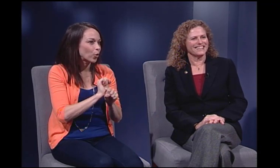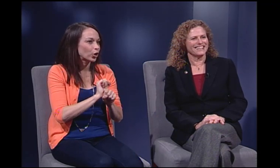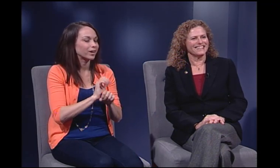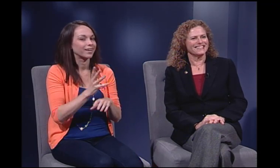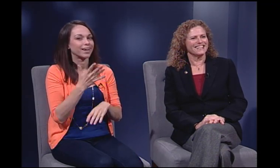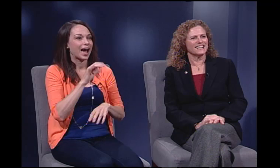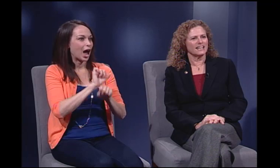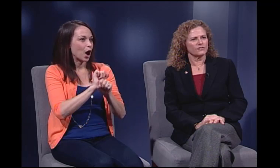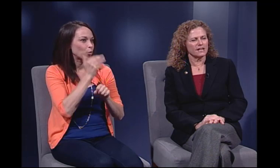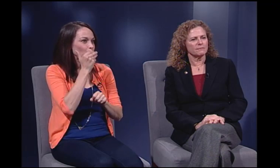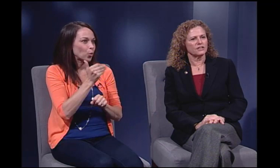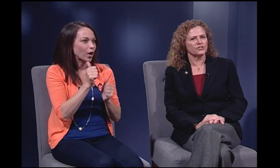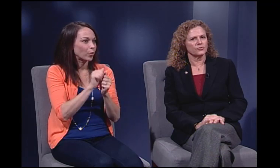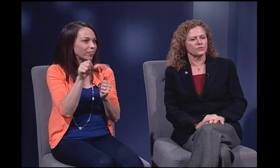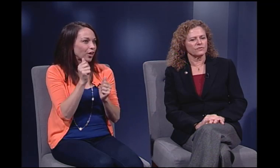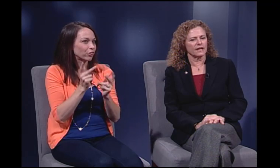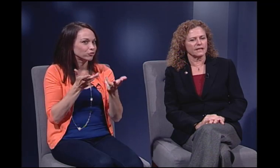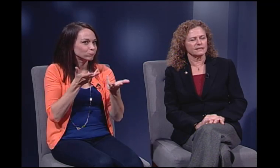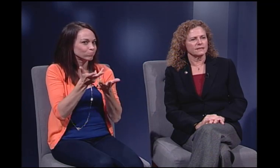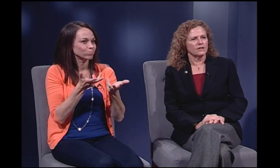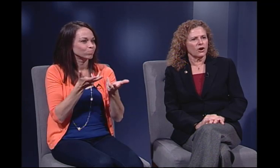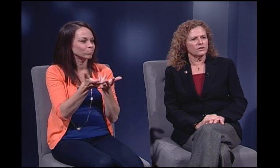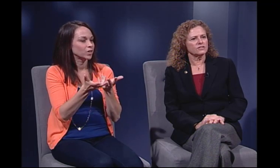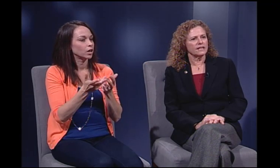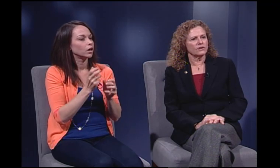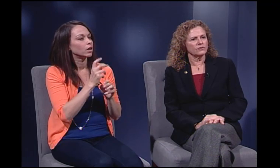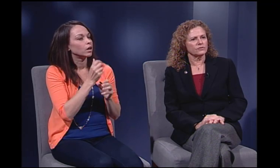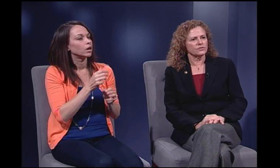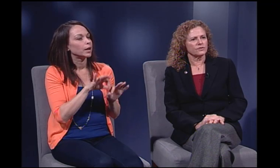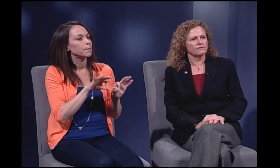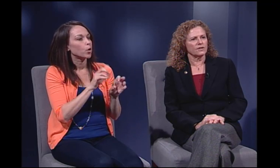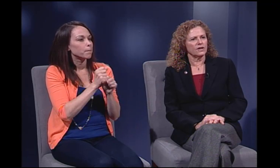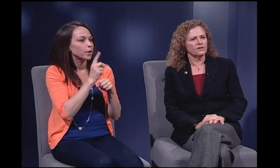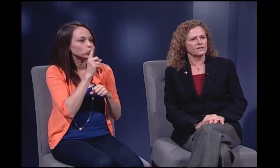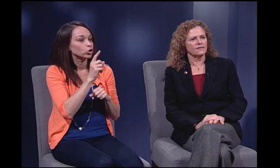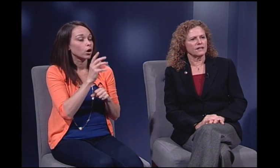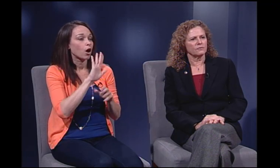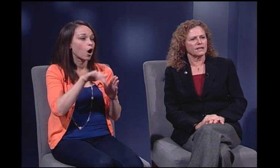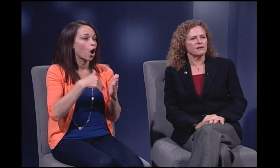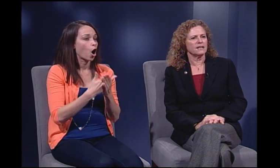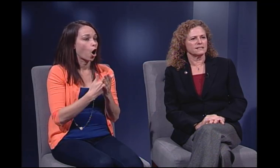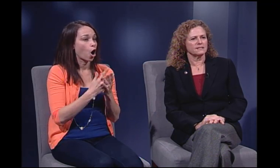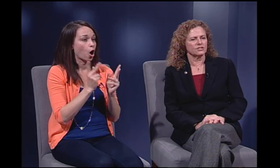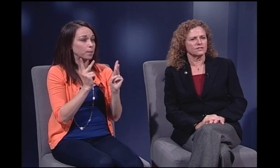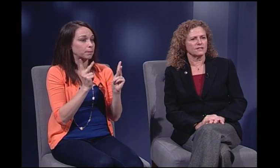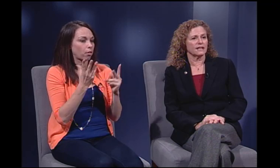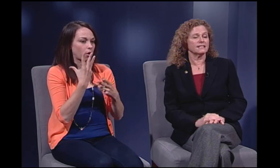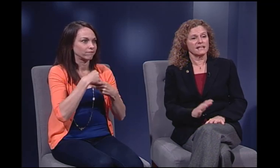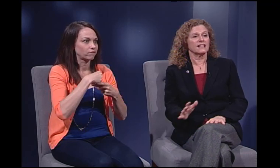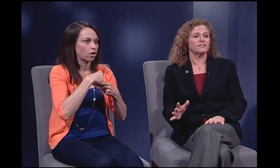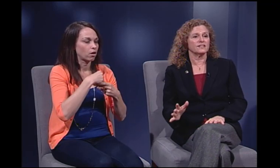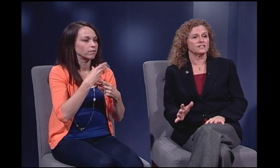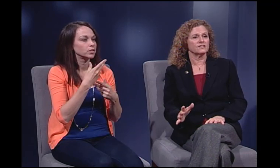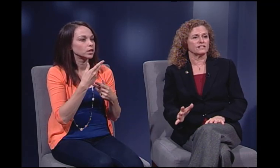And that I try to make sure that all stakeholders are involved and that when I make decisions and I take that very seriously